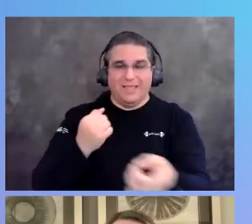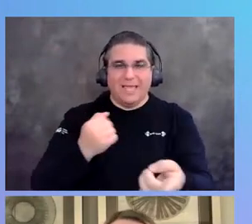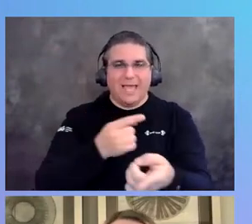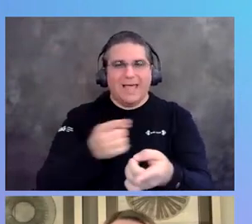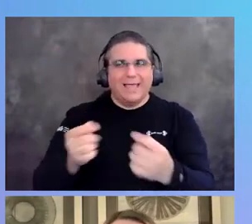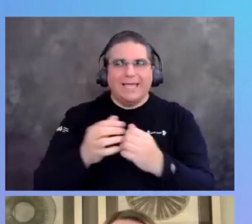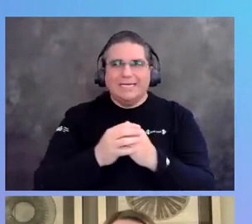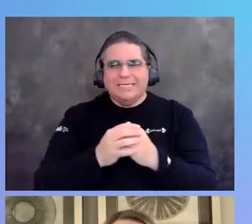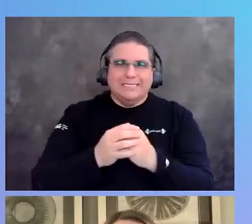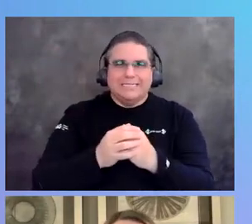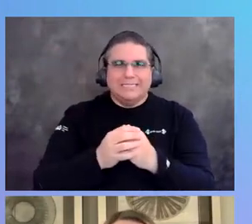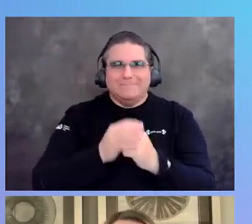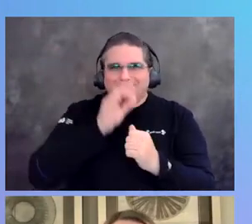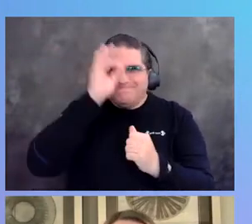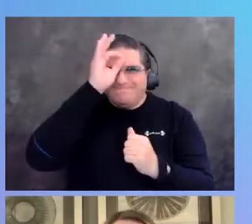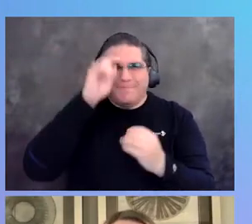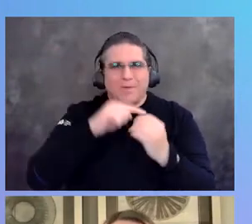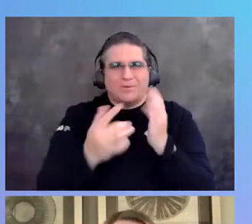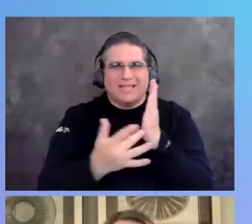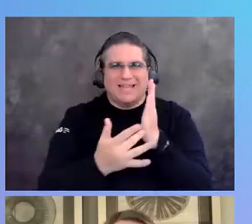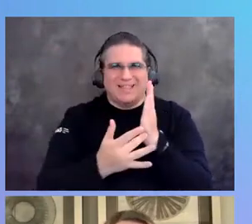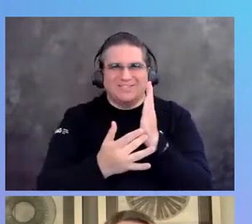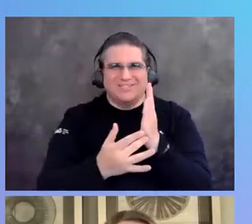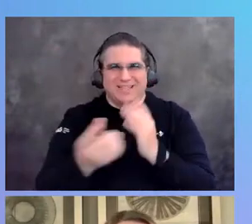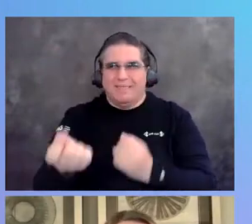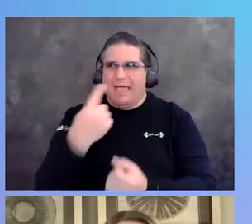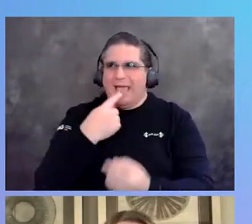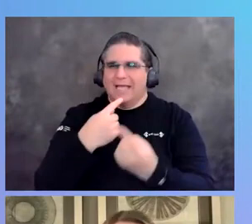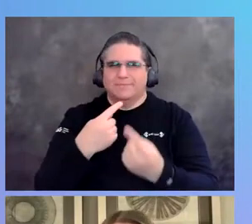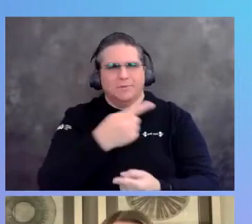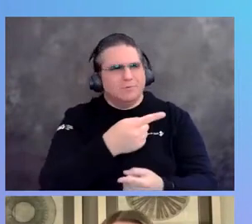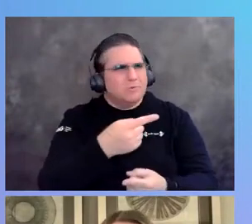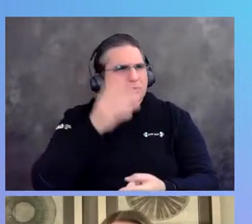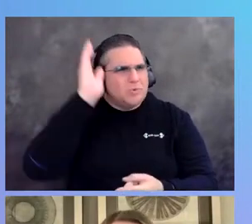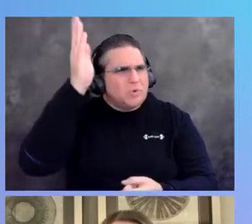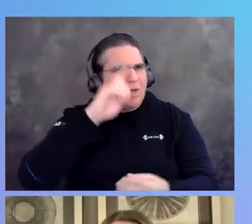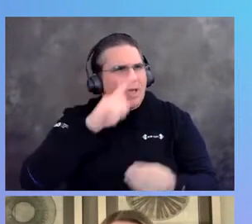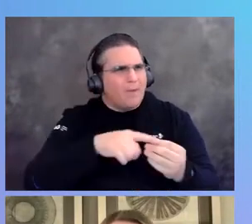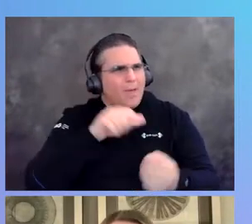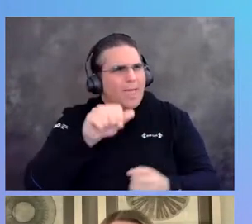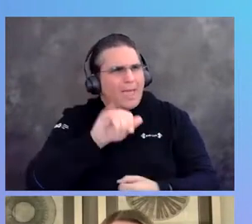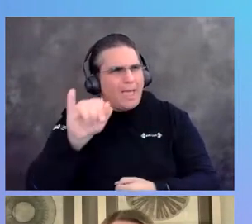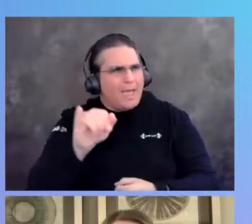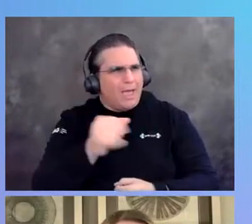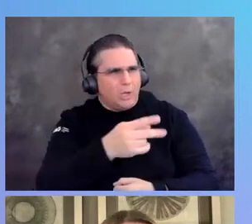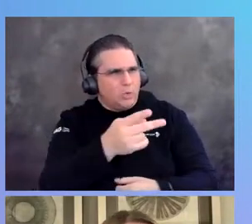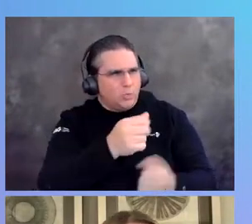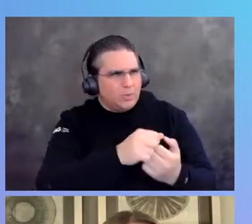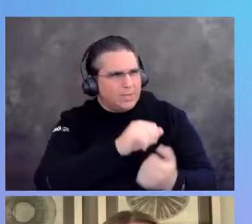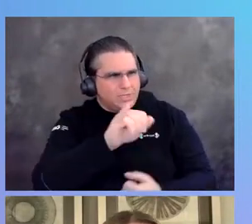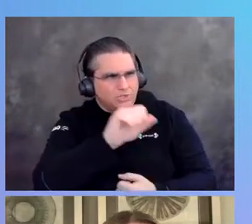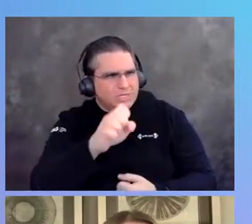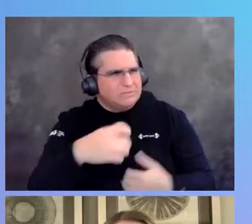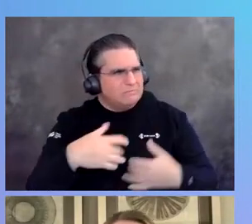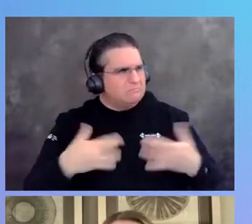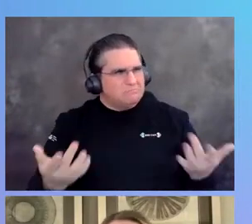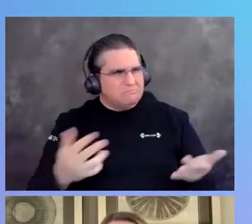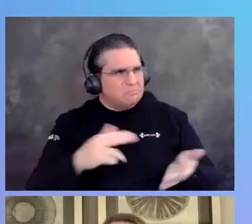They're asking about my talk today about AI. The Jesse and I's talk today about AI, and I